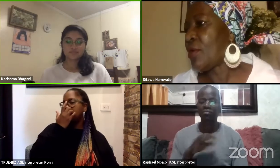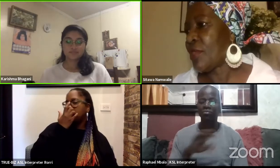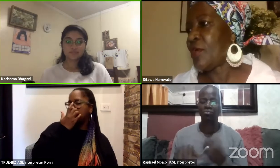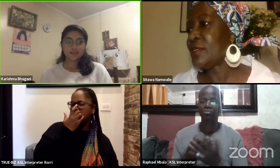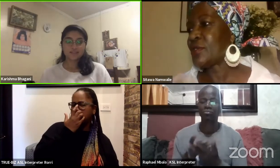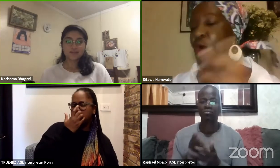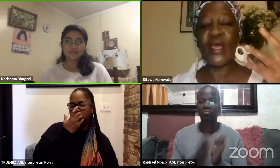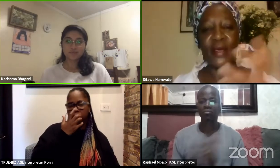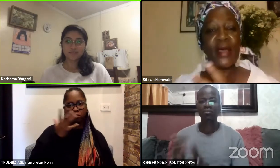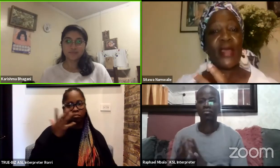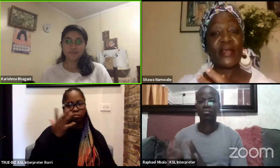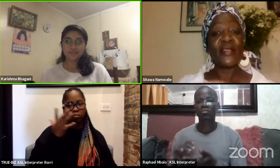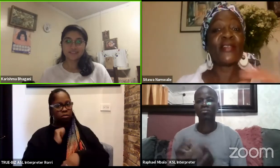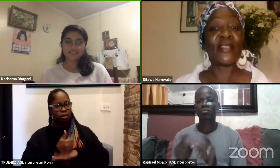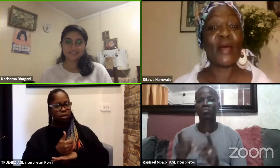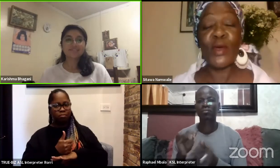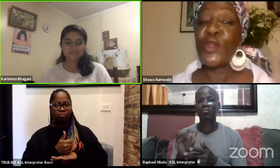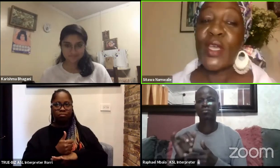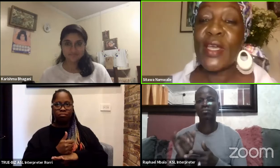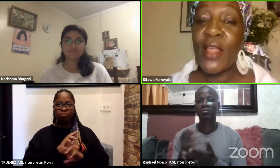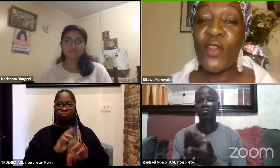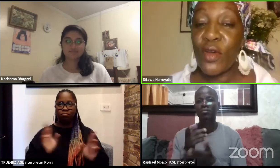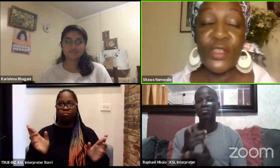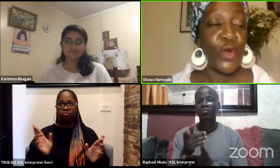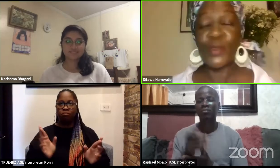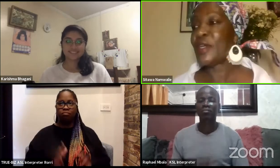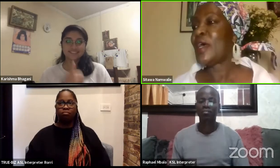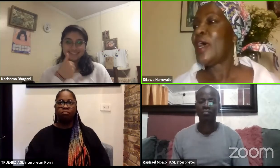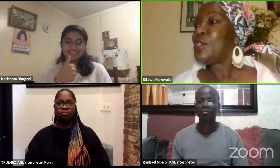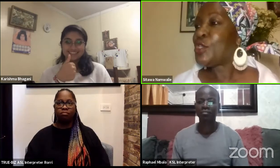Oh, there it is. Okay, set up, I was looking at the wrong script.